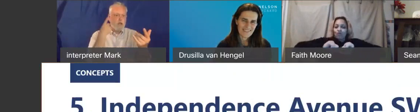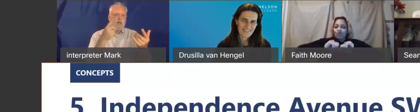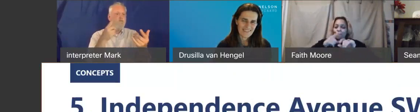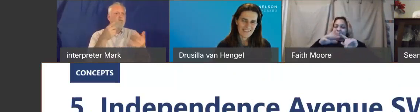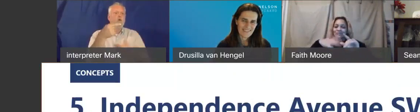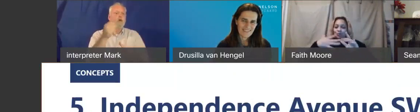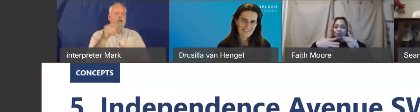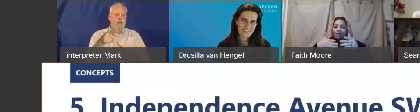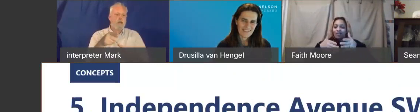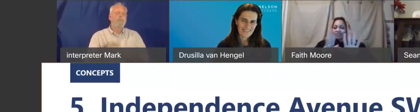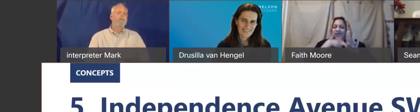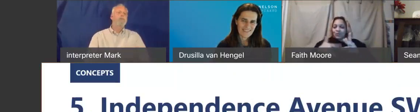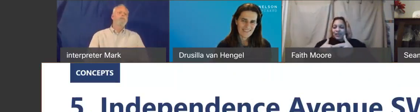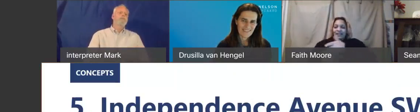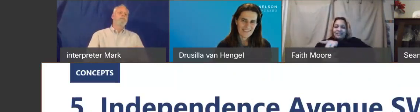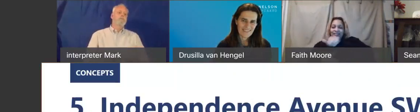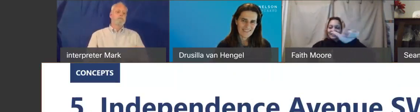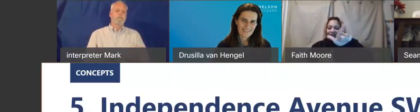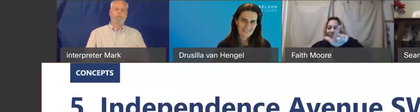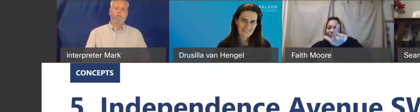What turns from 15th.